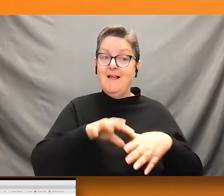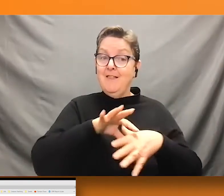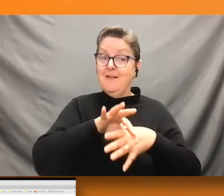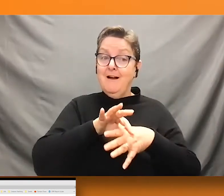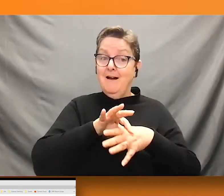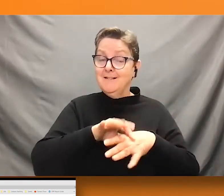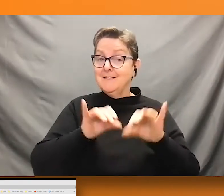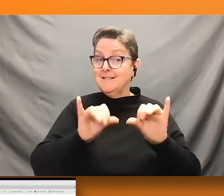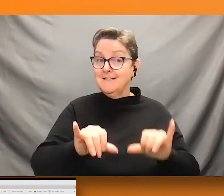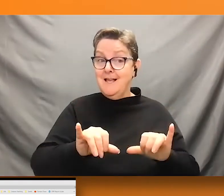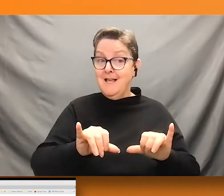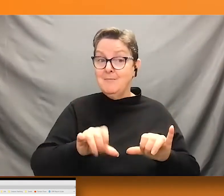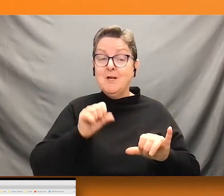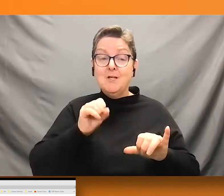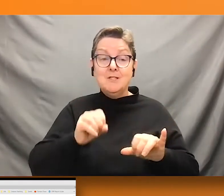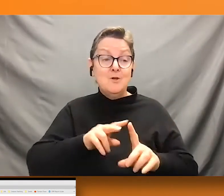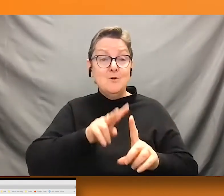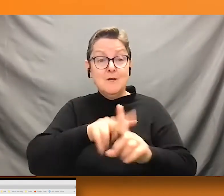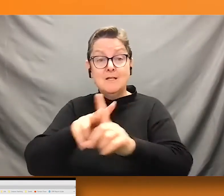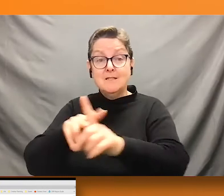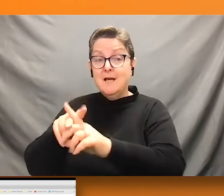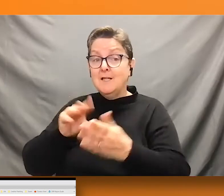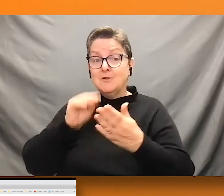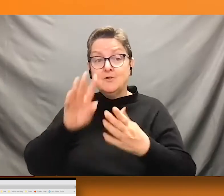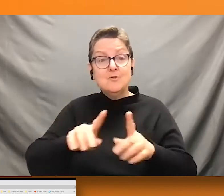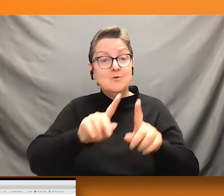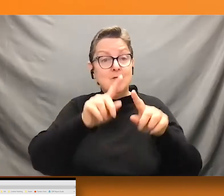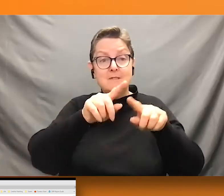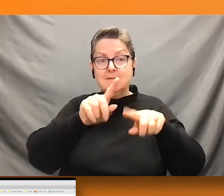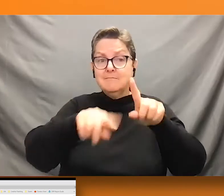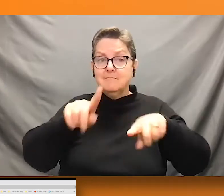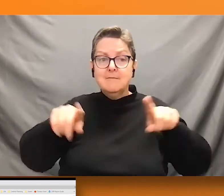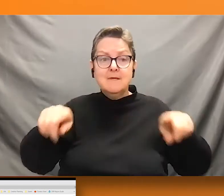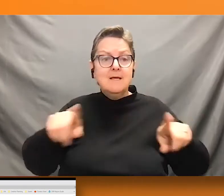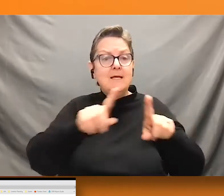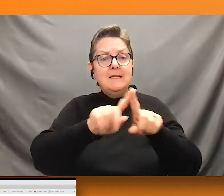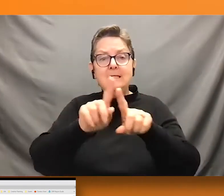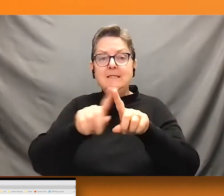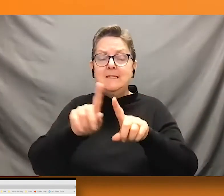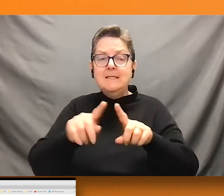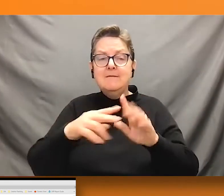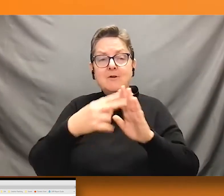So, you could give your students different levels of reading,